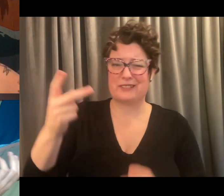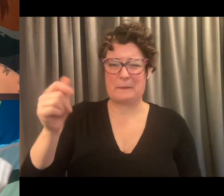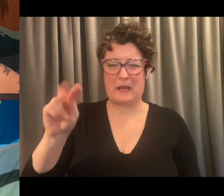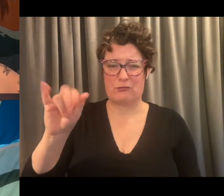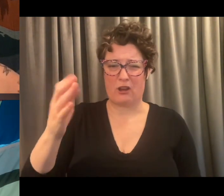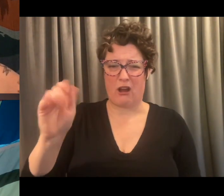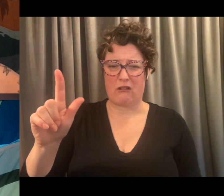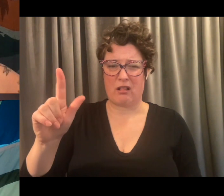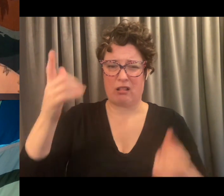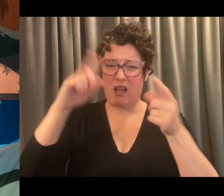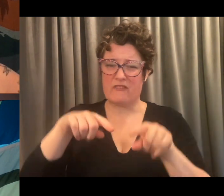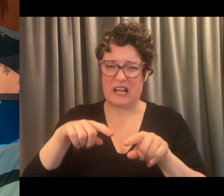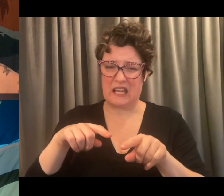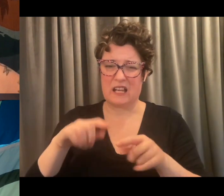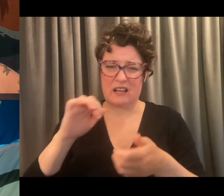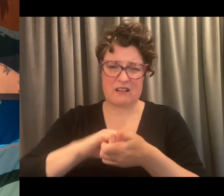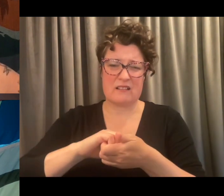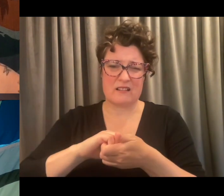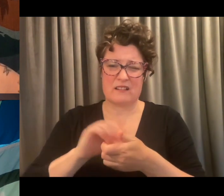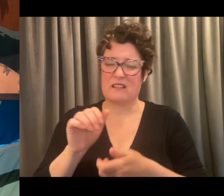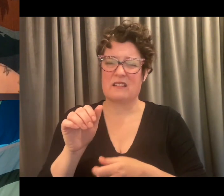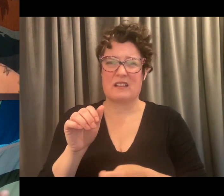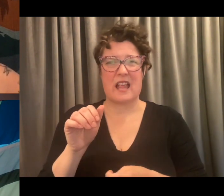Rebekah: And that there is another like Ketubah alternative.